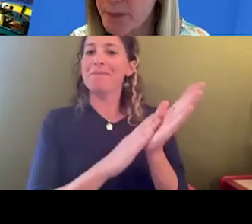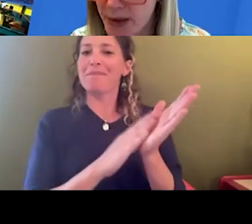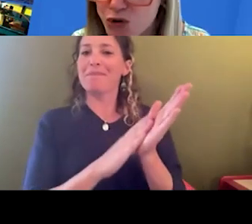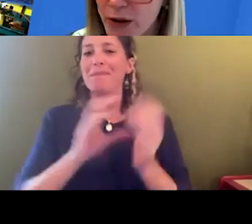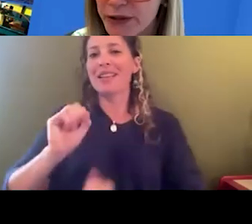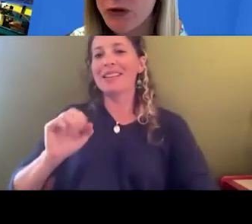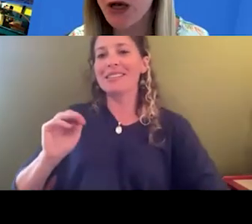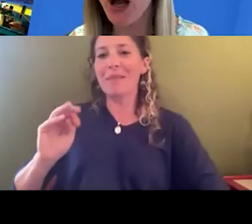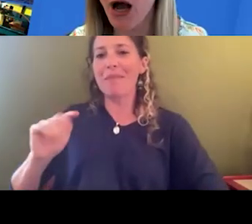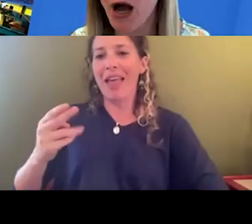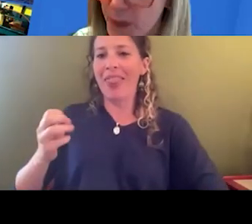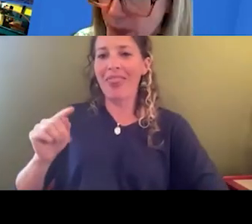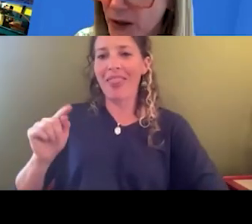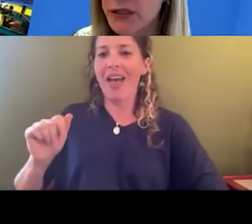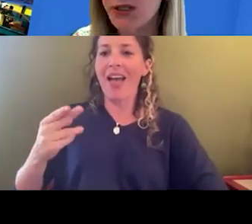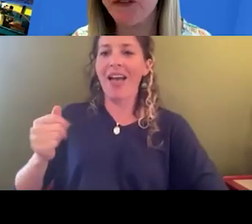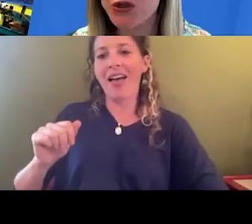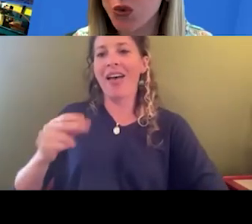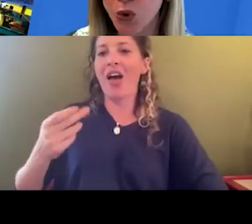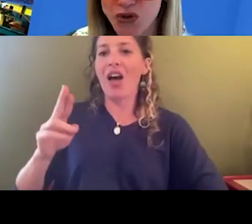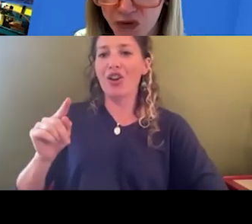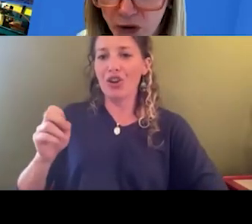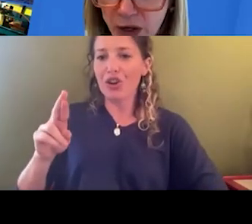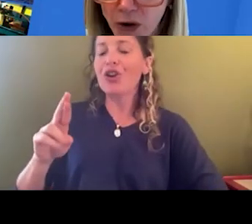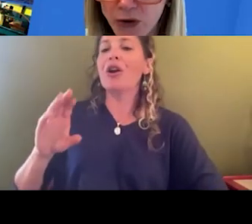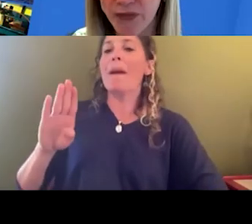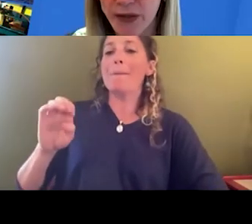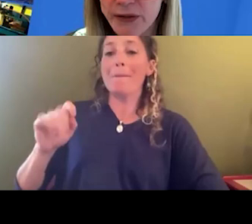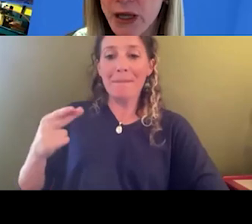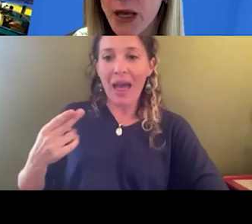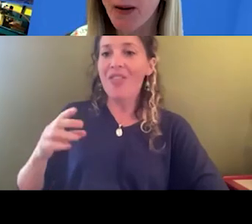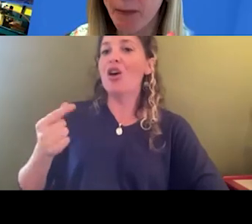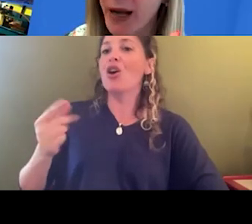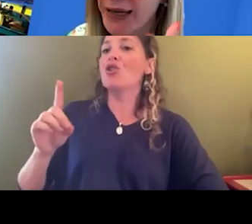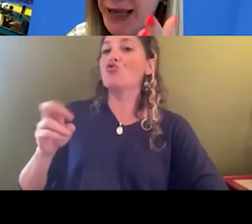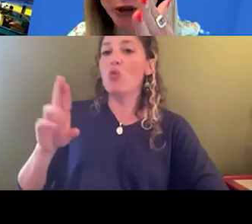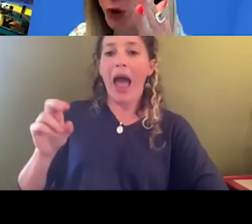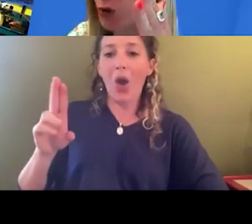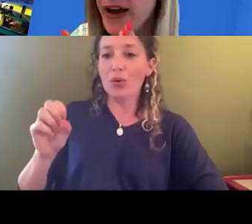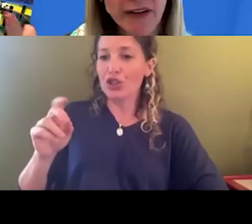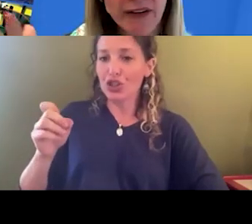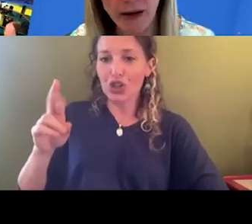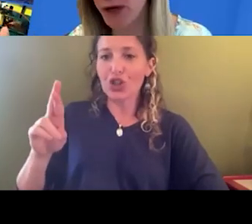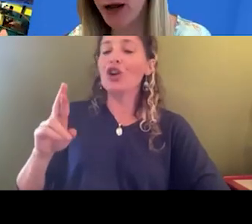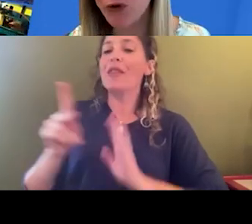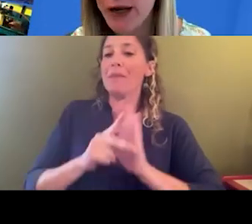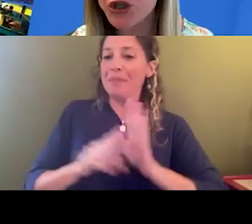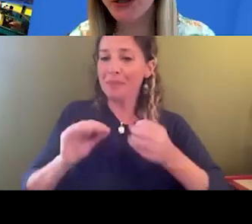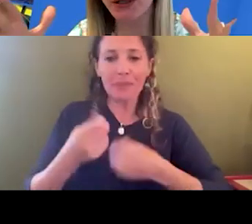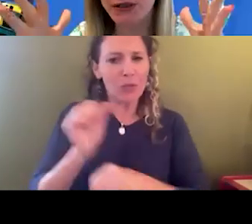of the policy office who worked very hard on this. But in lieu of having every other agencies,